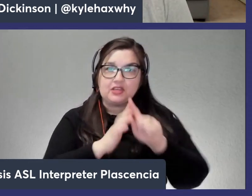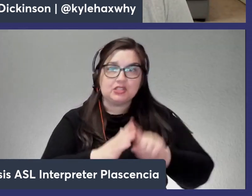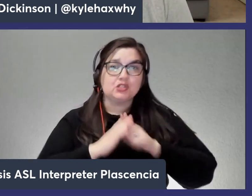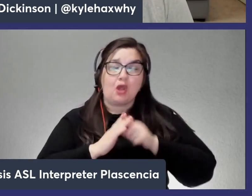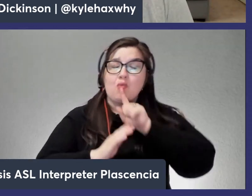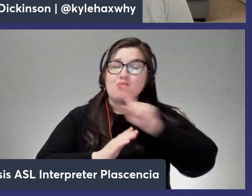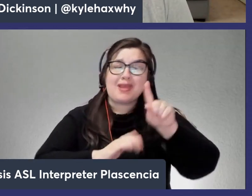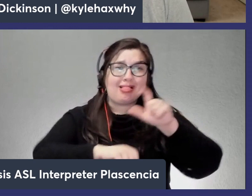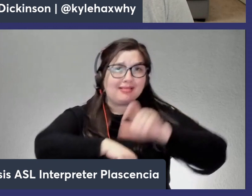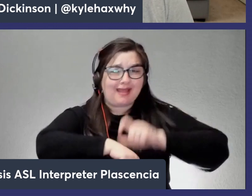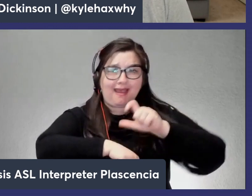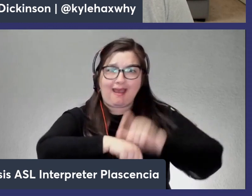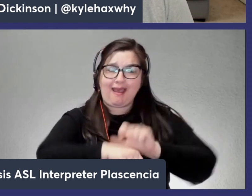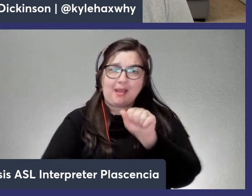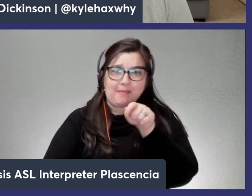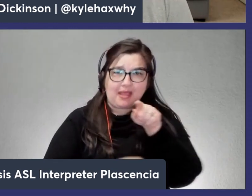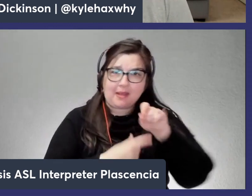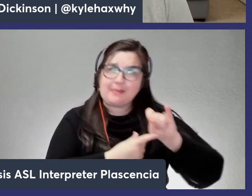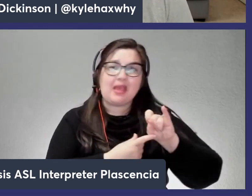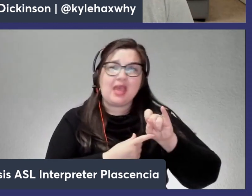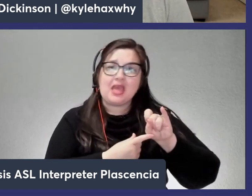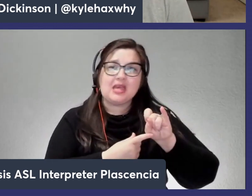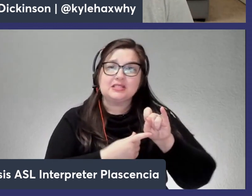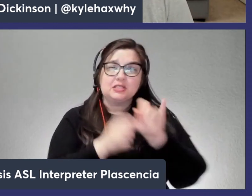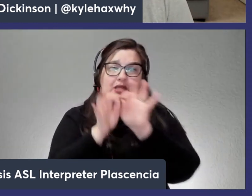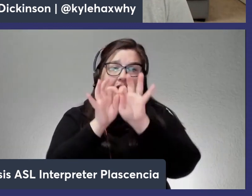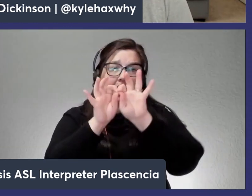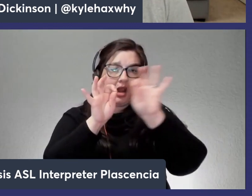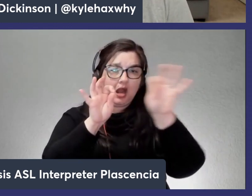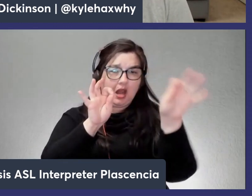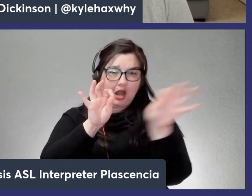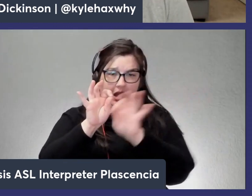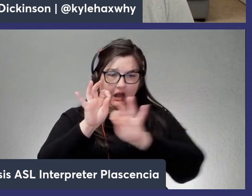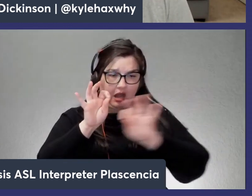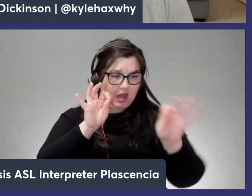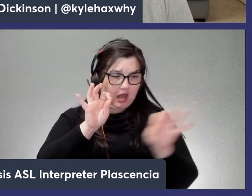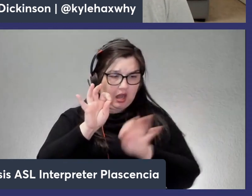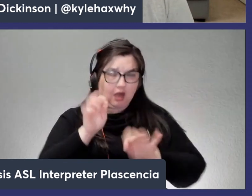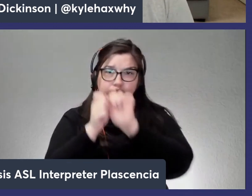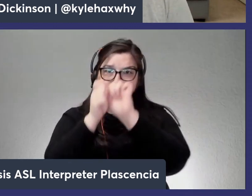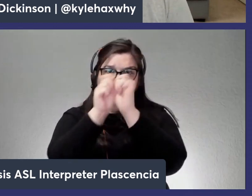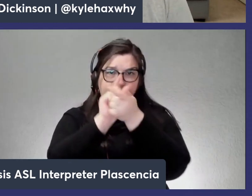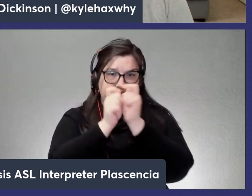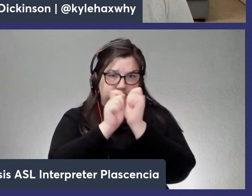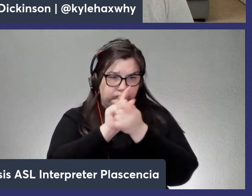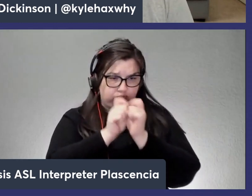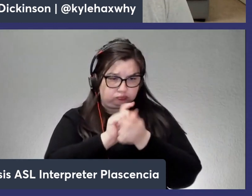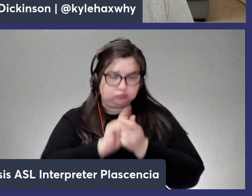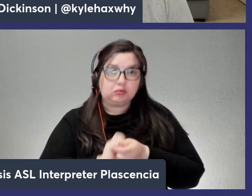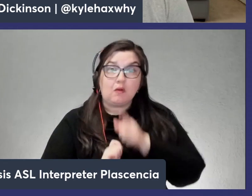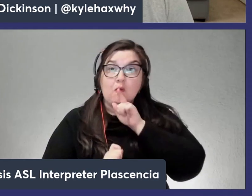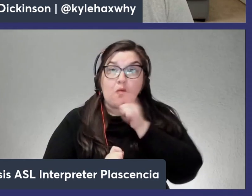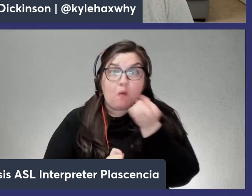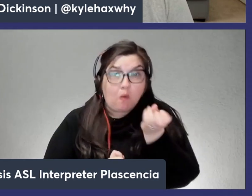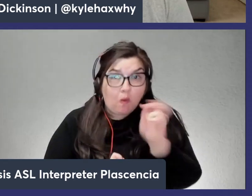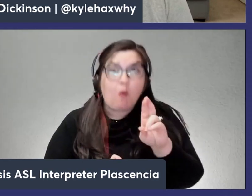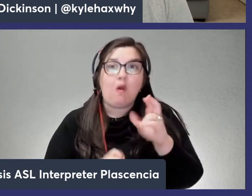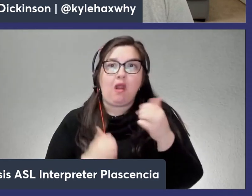where a single stream of sentences get translated real time, or if you have a lot archive with files